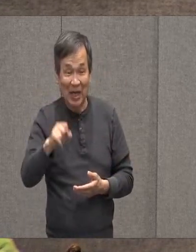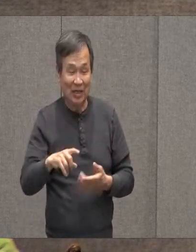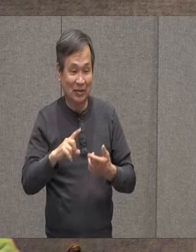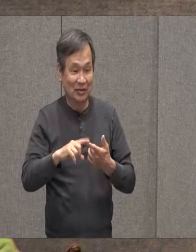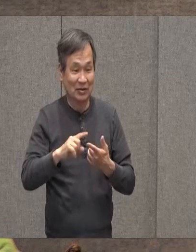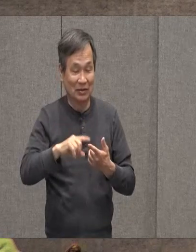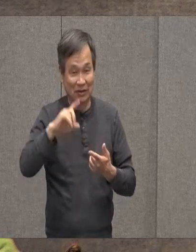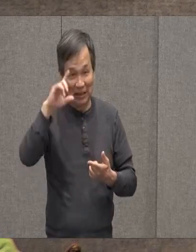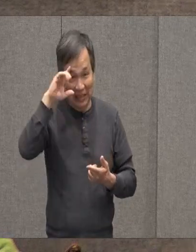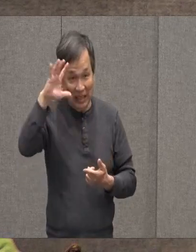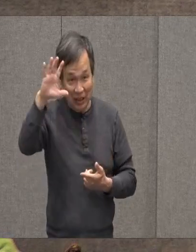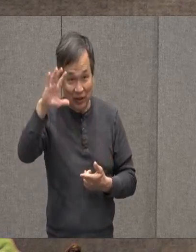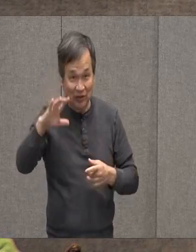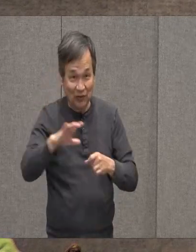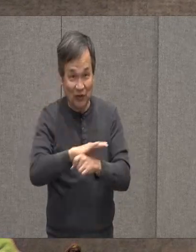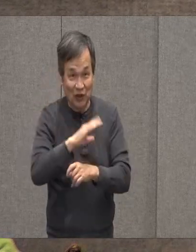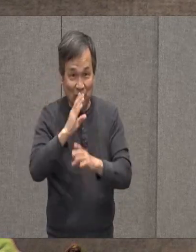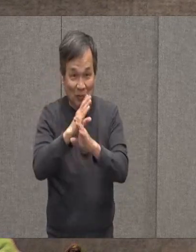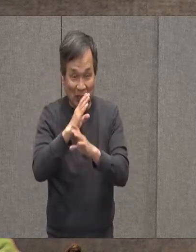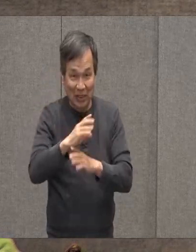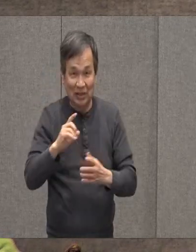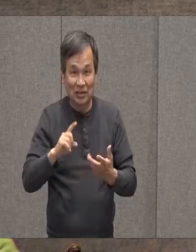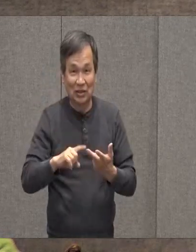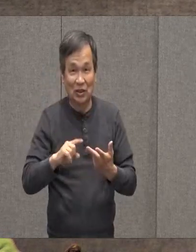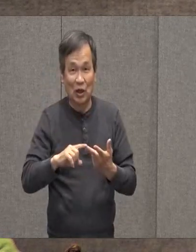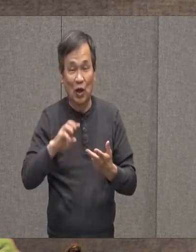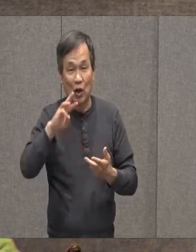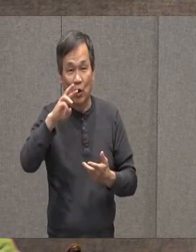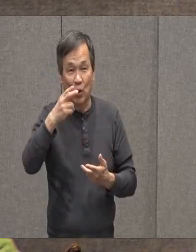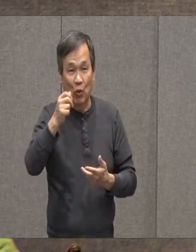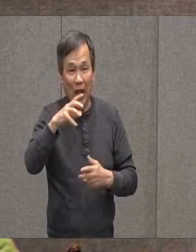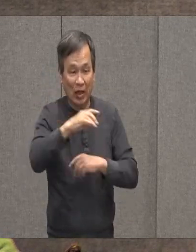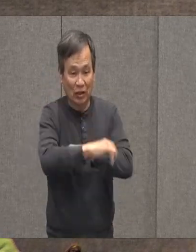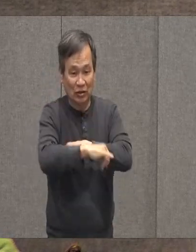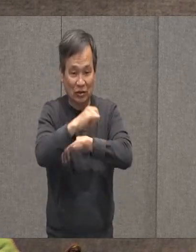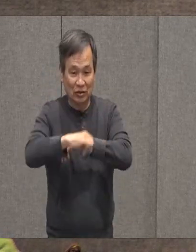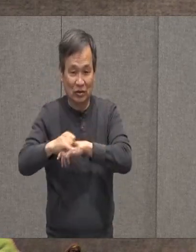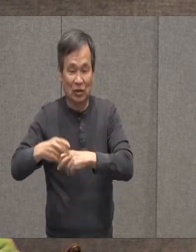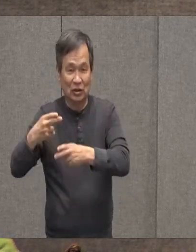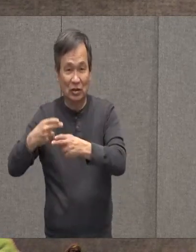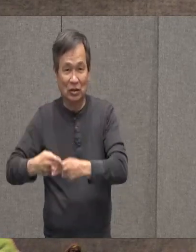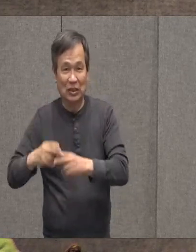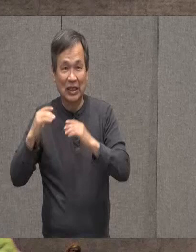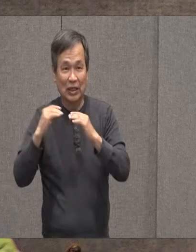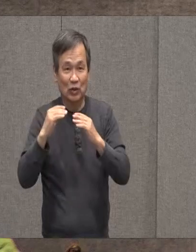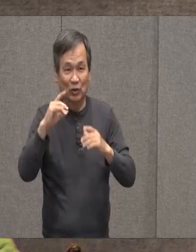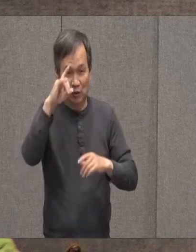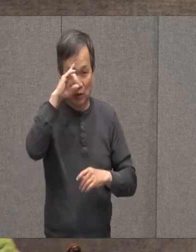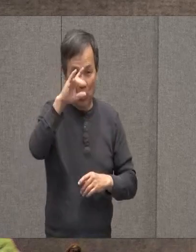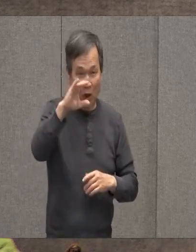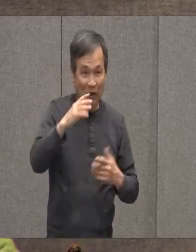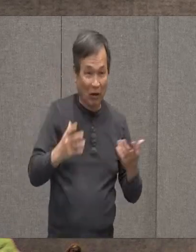or a whale's weight in quarters. Would you prefer your million in paper money,